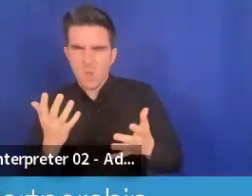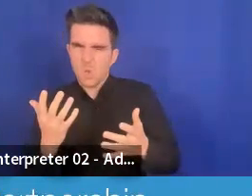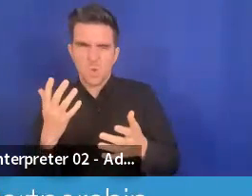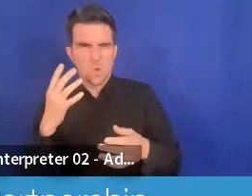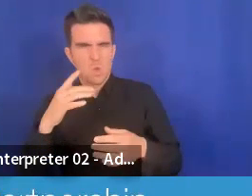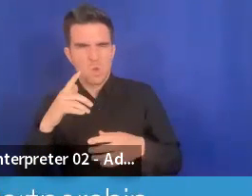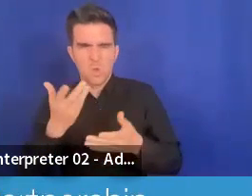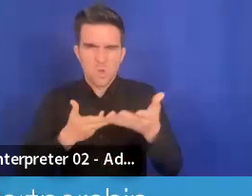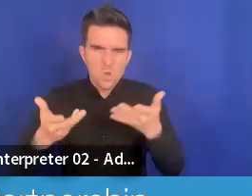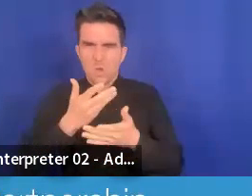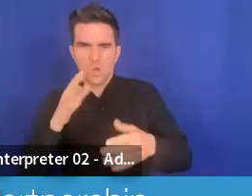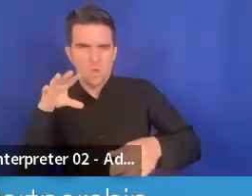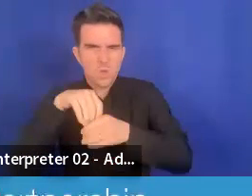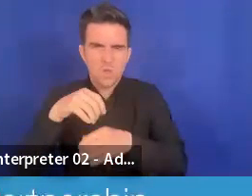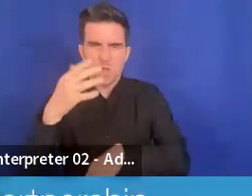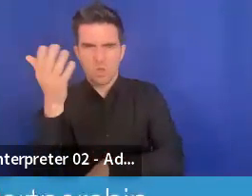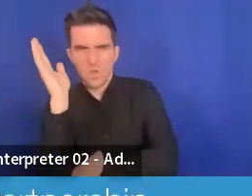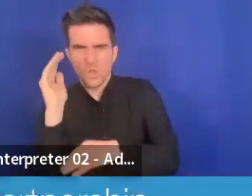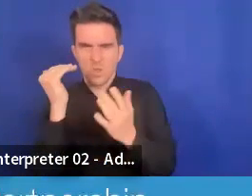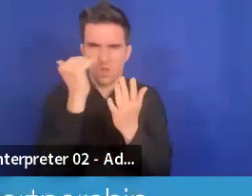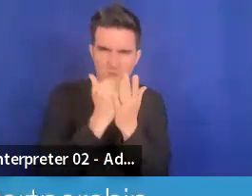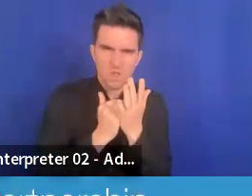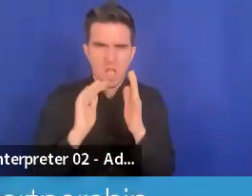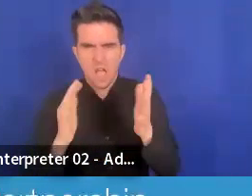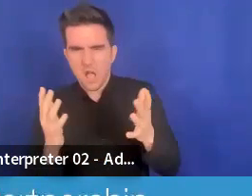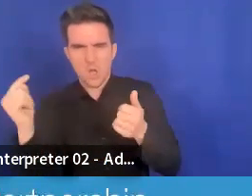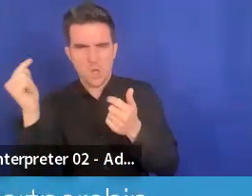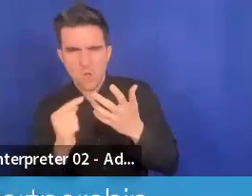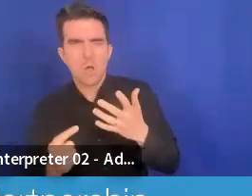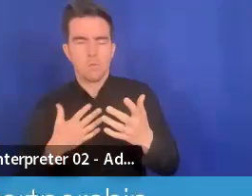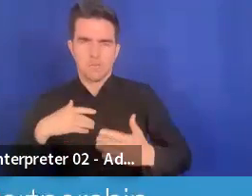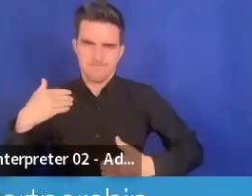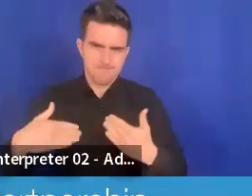Those processes are moving and we encourage you to the link is there in the chat and also